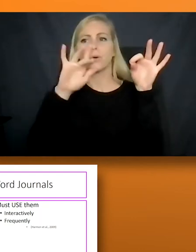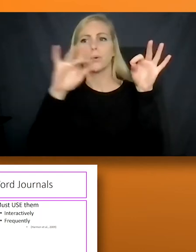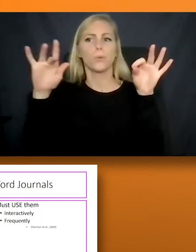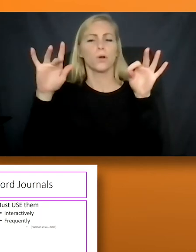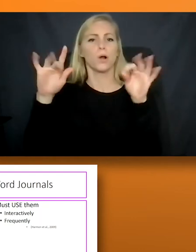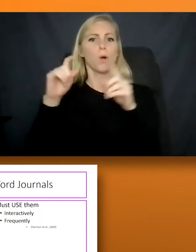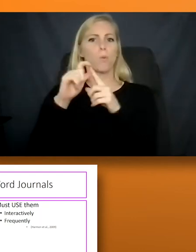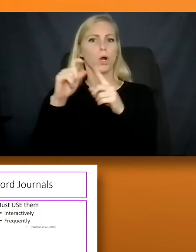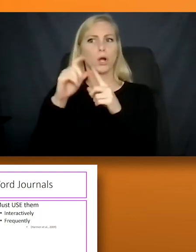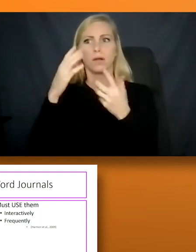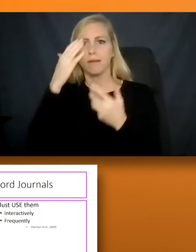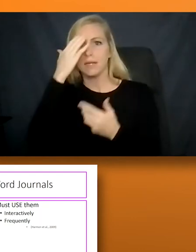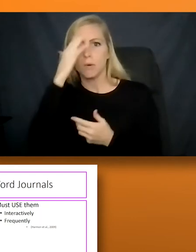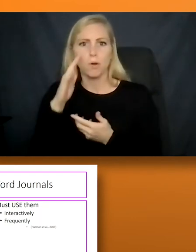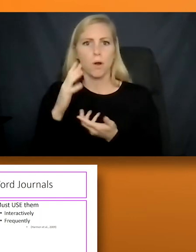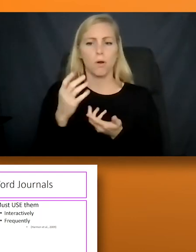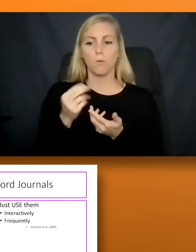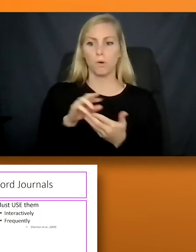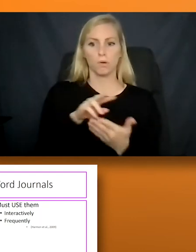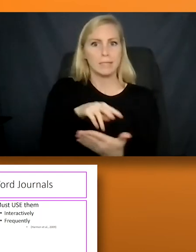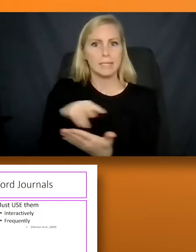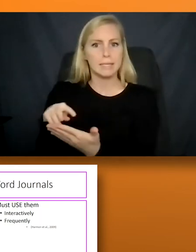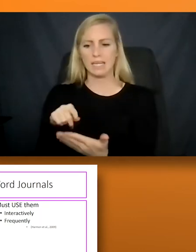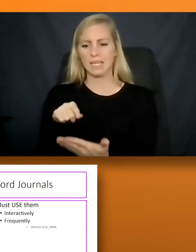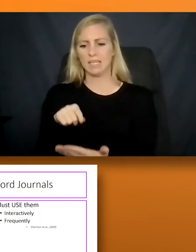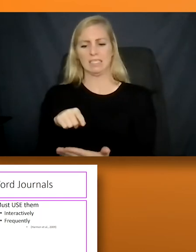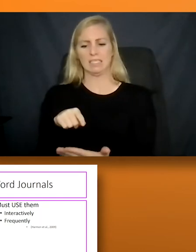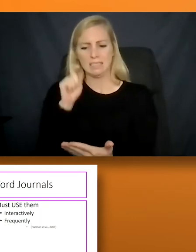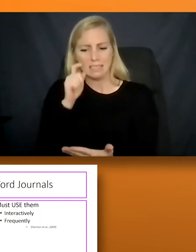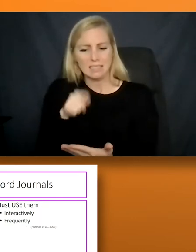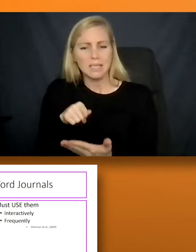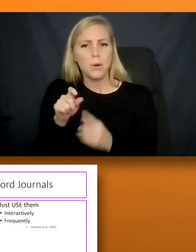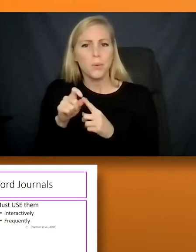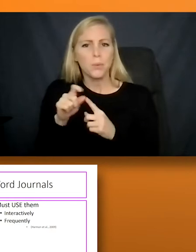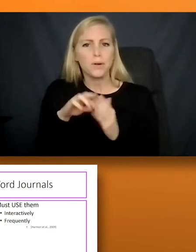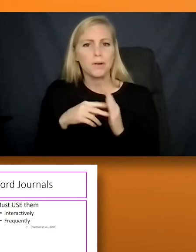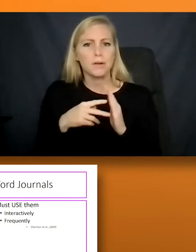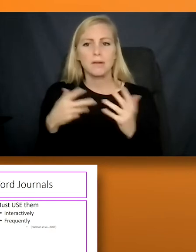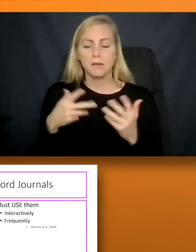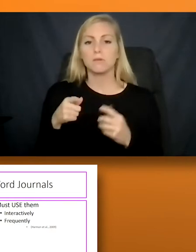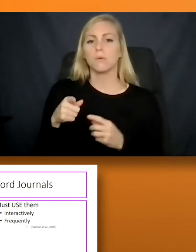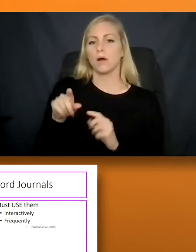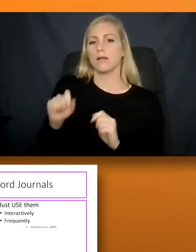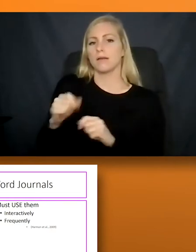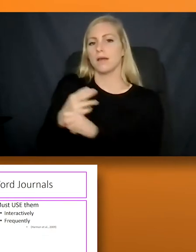if they're reading along and they find a word they don't know, but it's in their word journal? So you'd have to show them how to use these things.